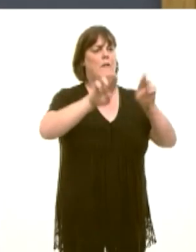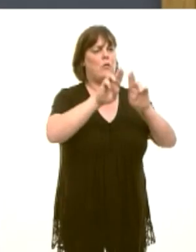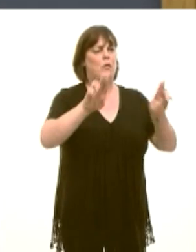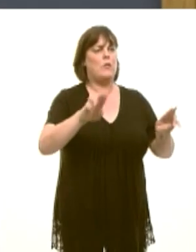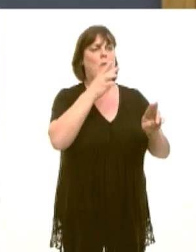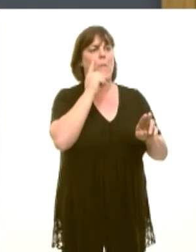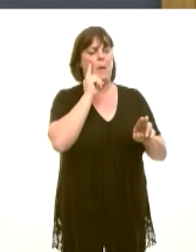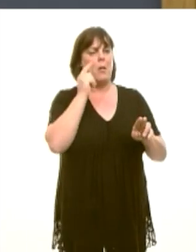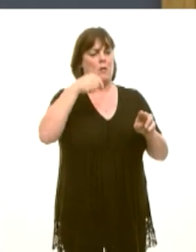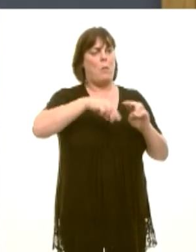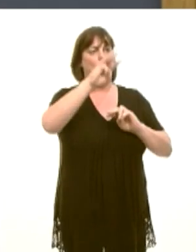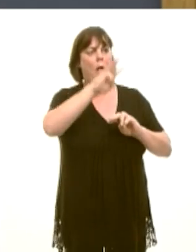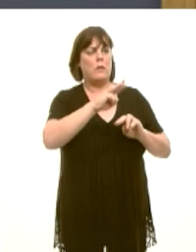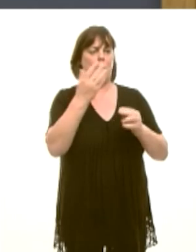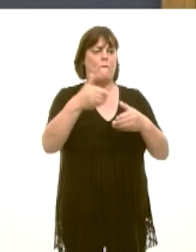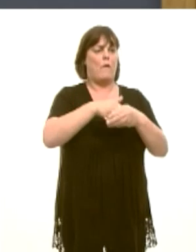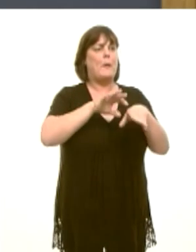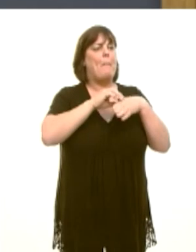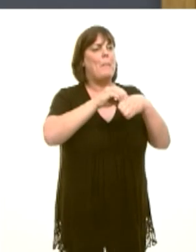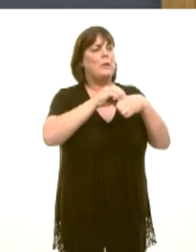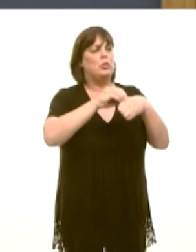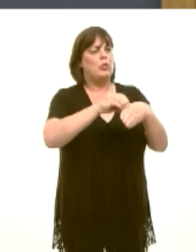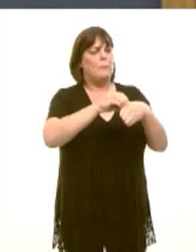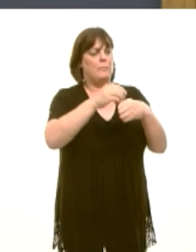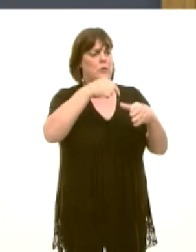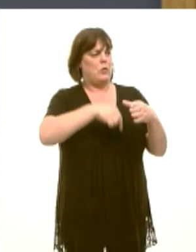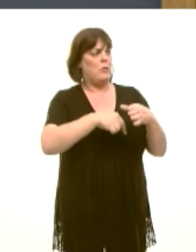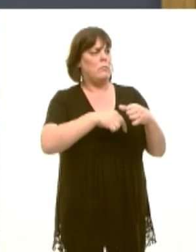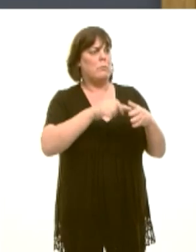in delivering the apprenticeship programmes in Wales. There was overwhelming agreement